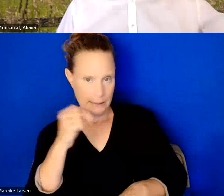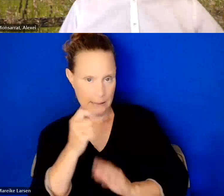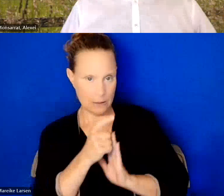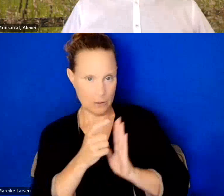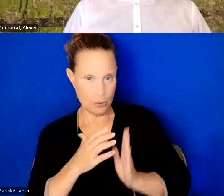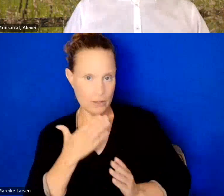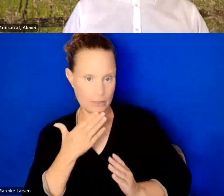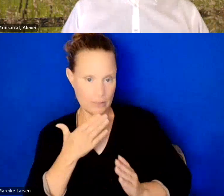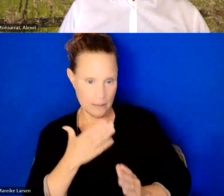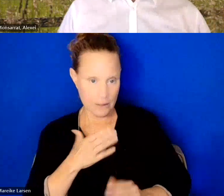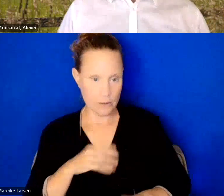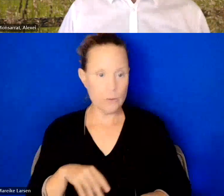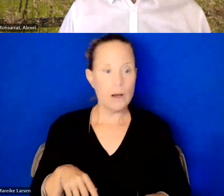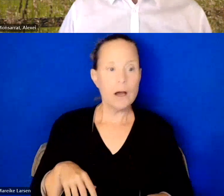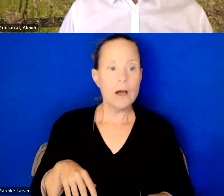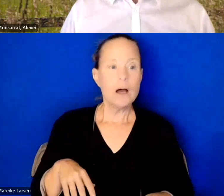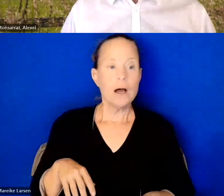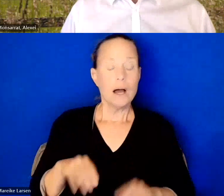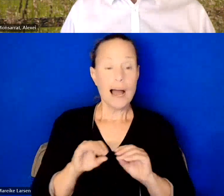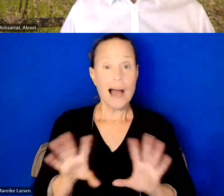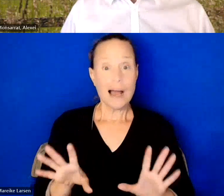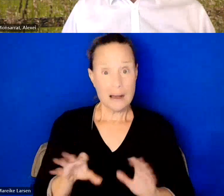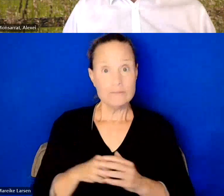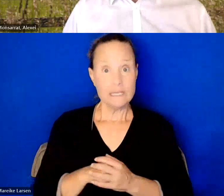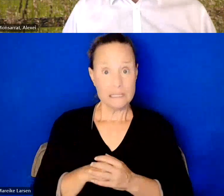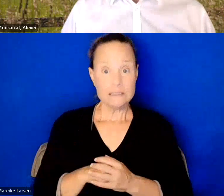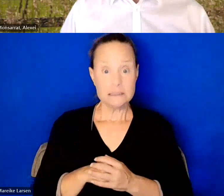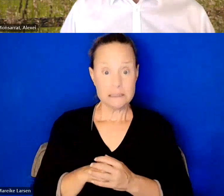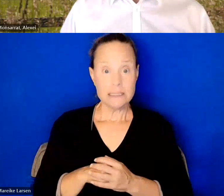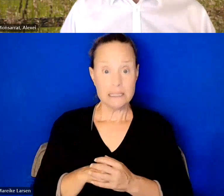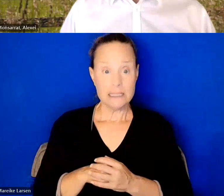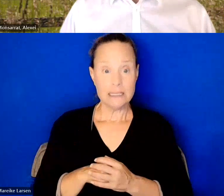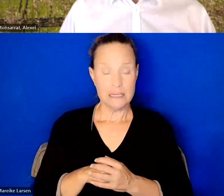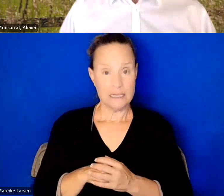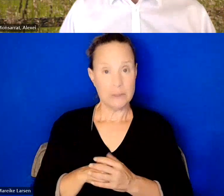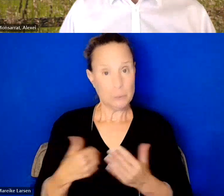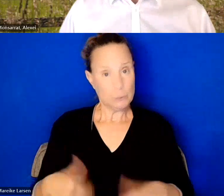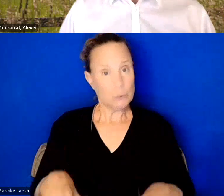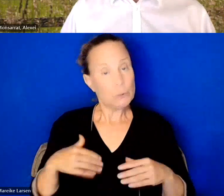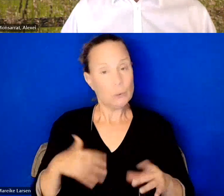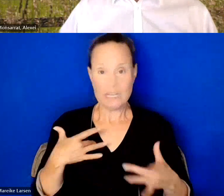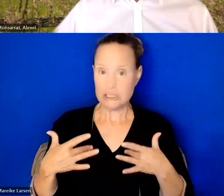Thank you, Kay. Well, obviously this is a very concerning issue.